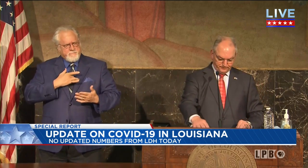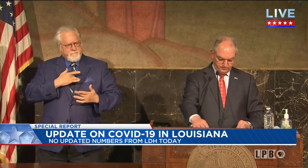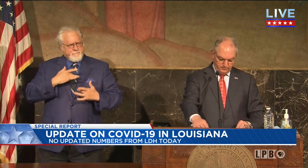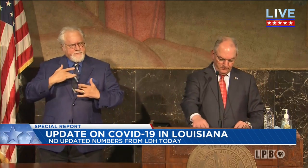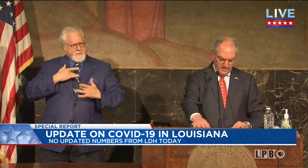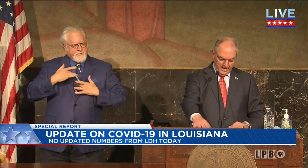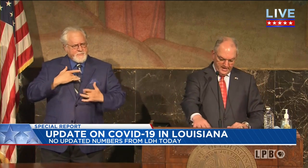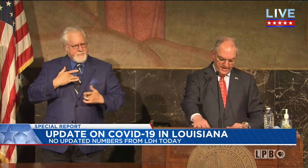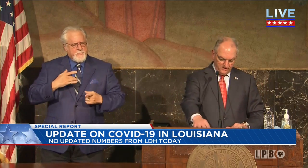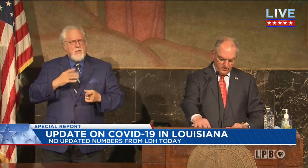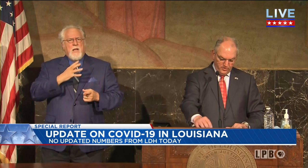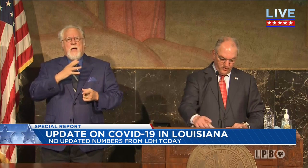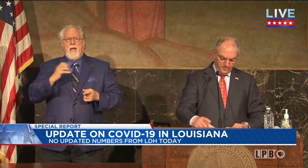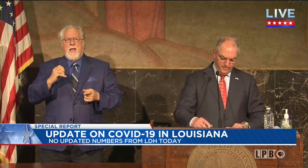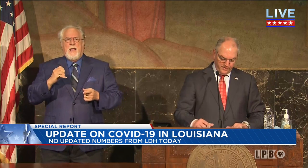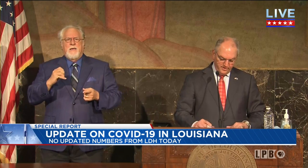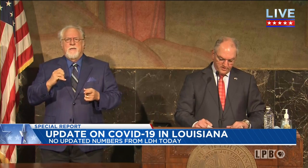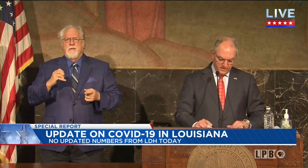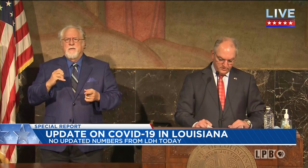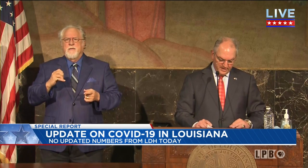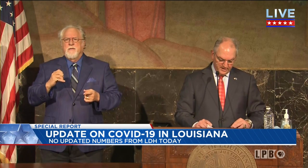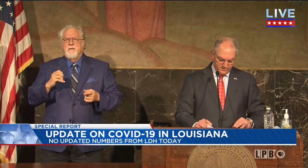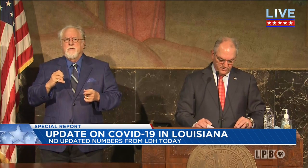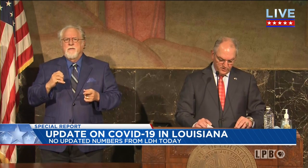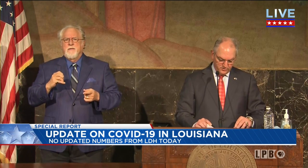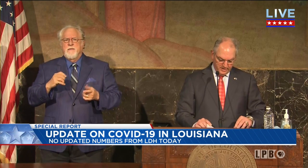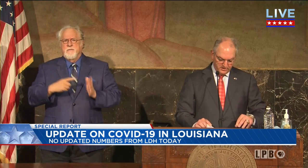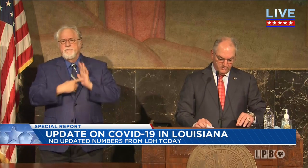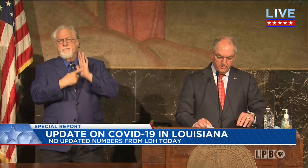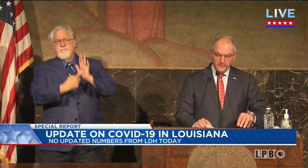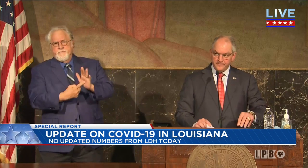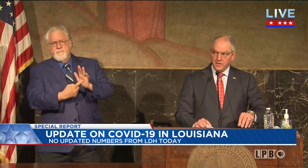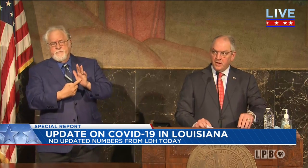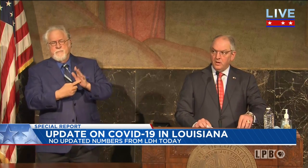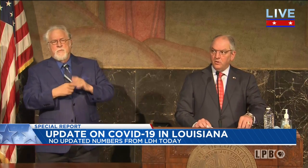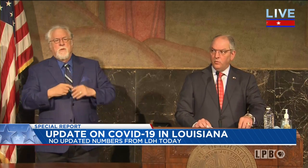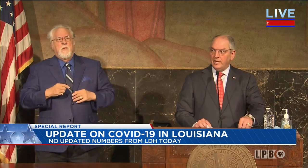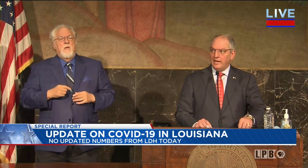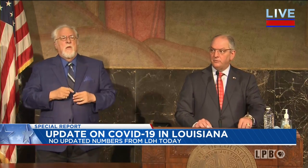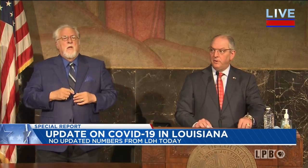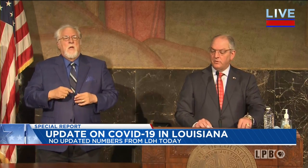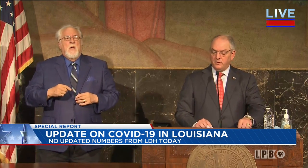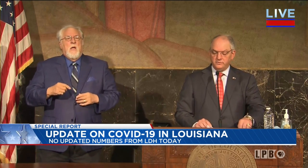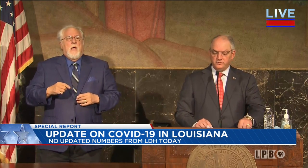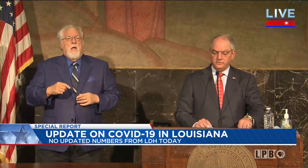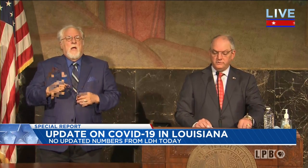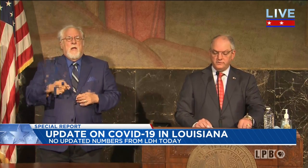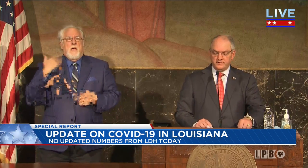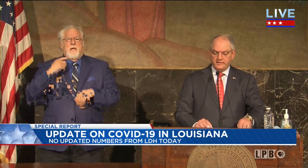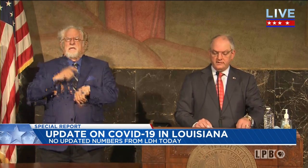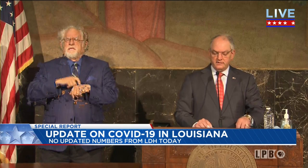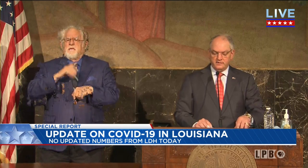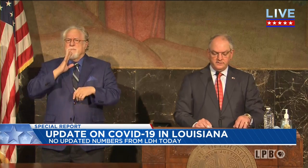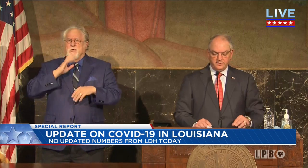AND AS I MENTIONED TO YOU THE OTHER DAY, WE'RE STARTING TO SEE SOME THINGS THAT ARE CONCERNING.